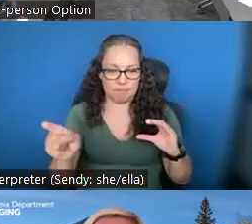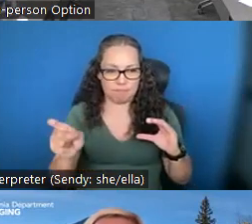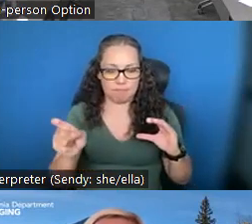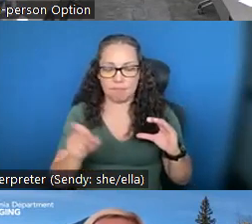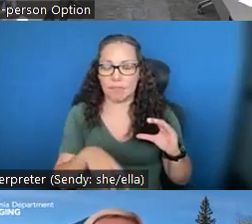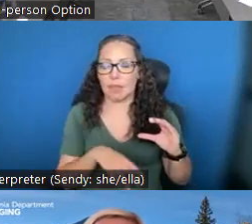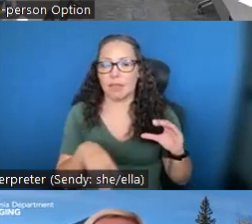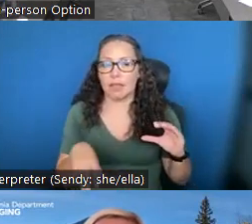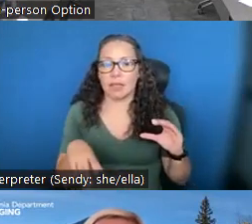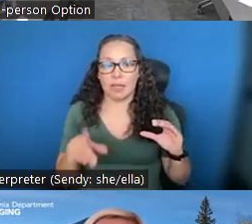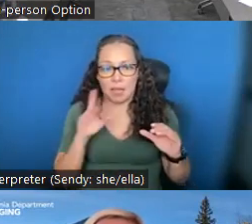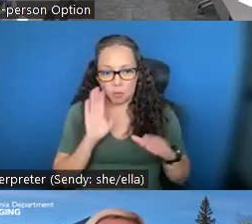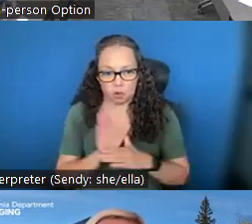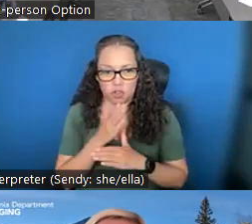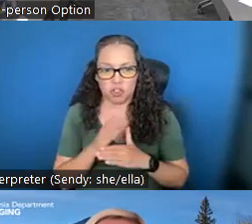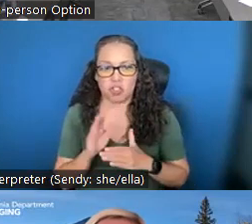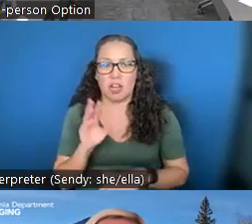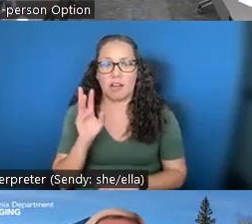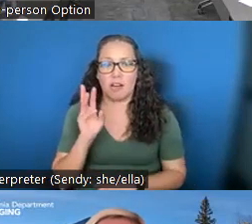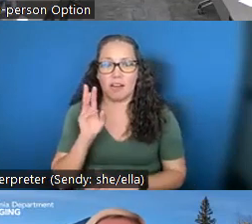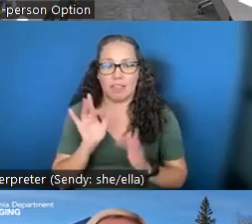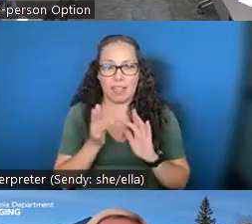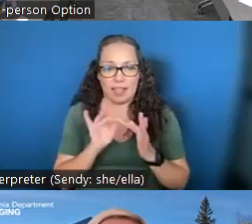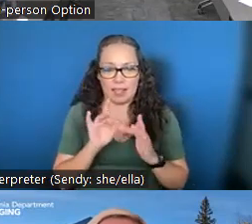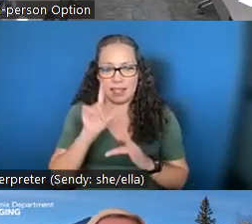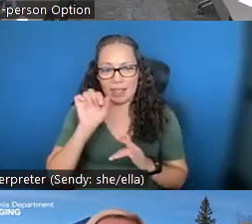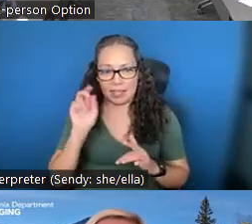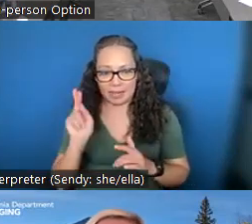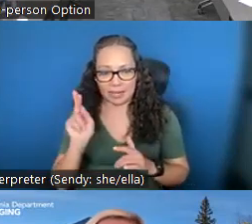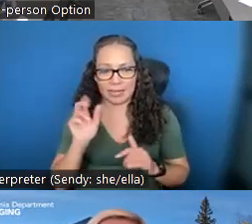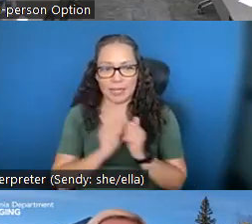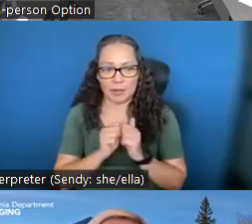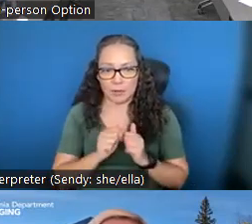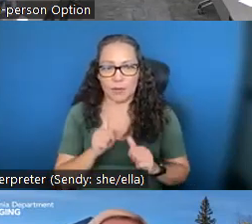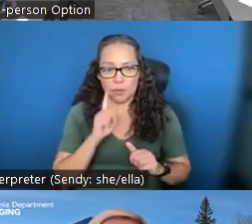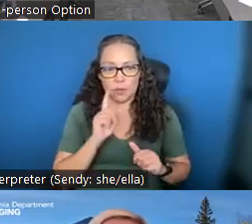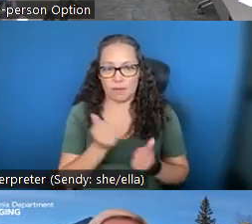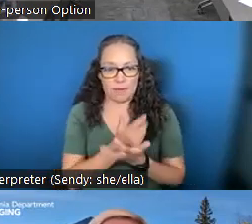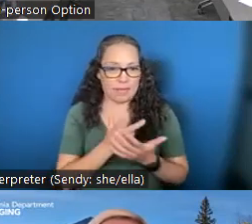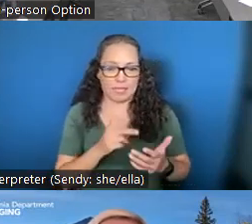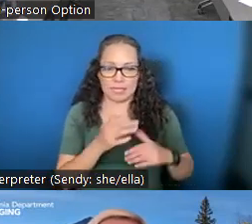the link with you we have a California 2030 site set up where all of this is available next slide